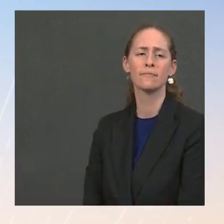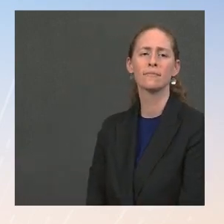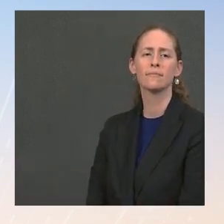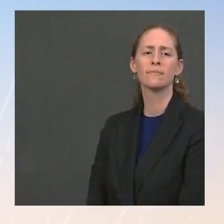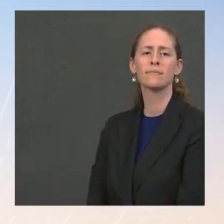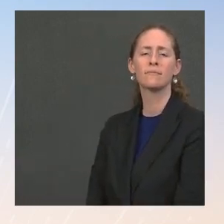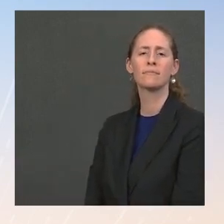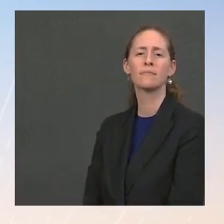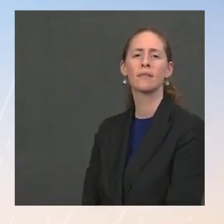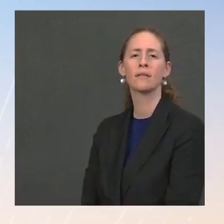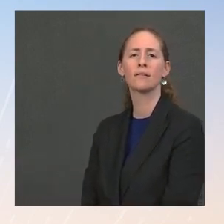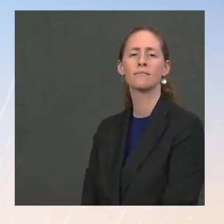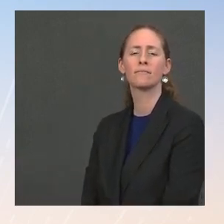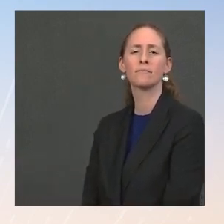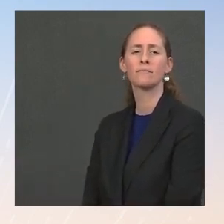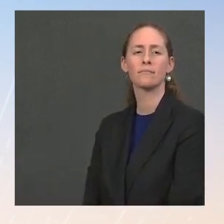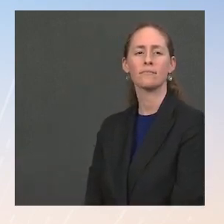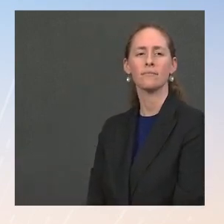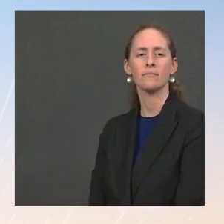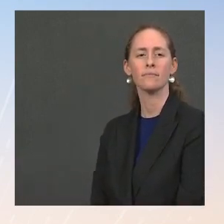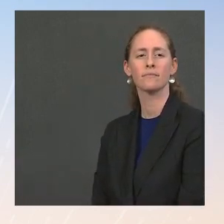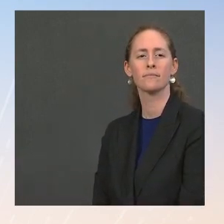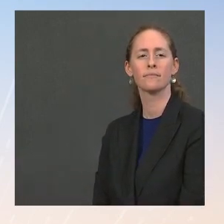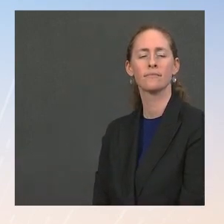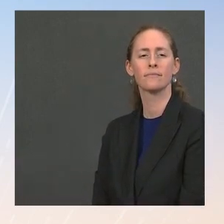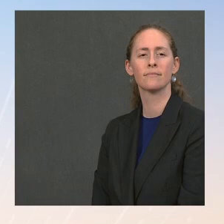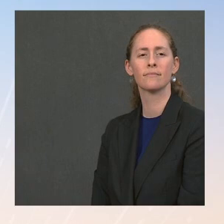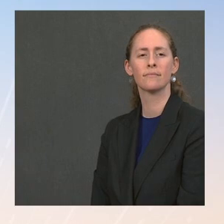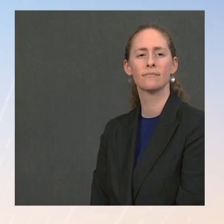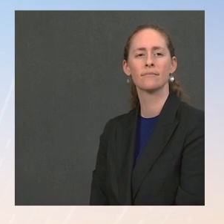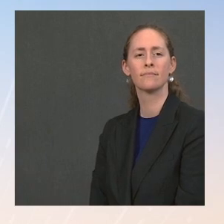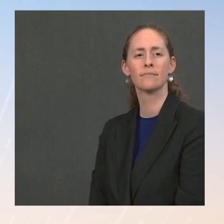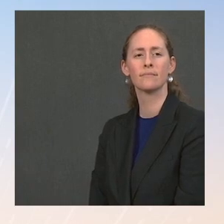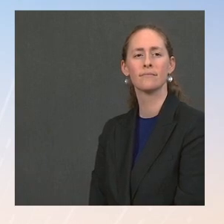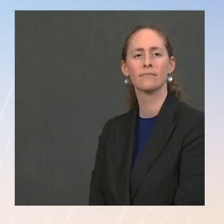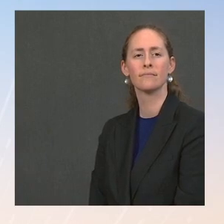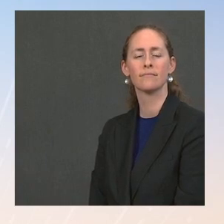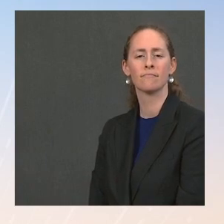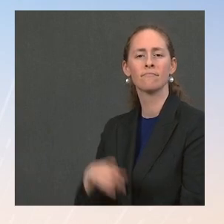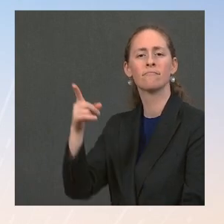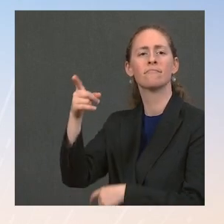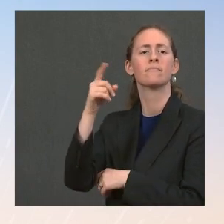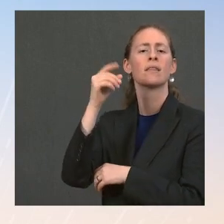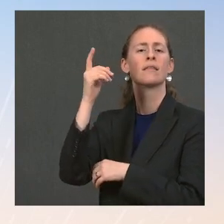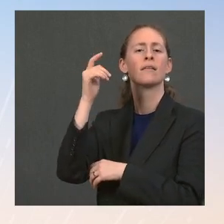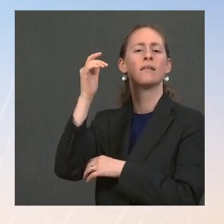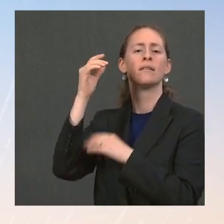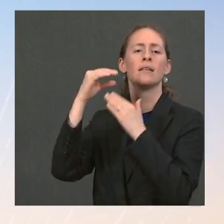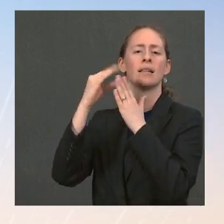Senator Manchin and some Republicans criticized that speech. Does the White House have any response to,